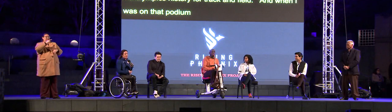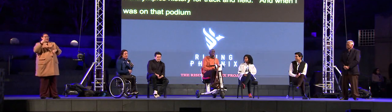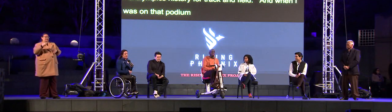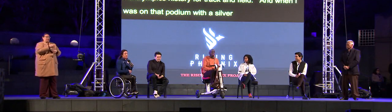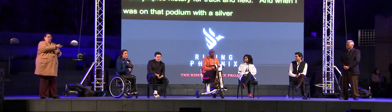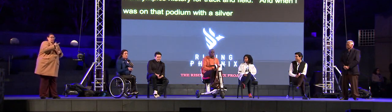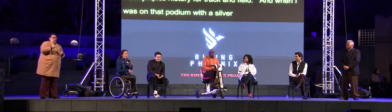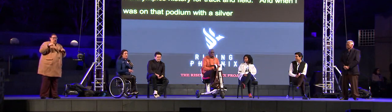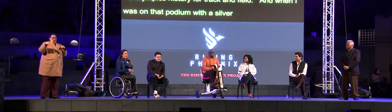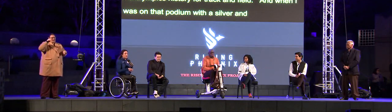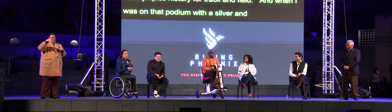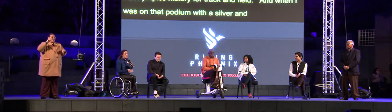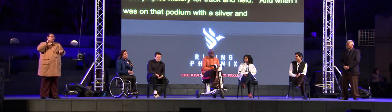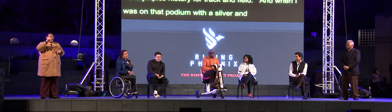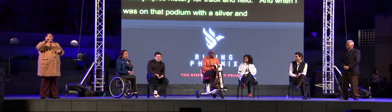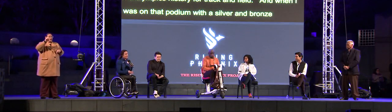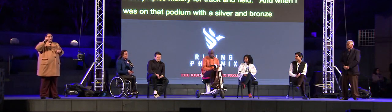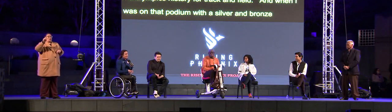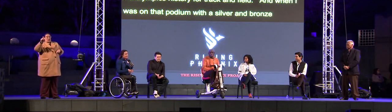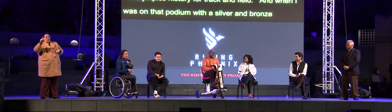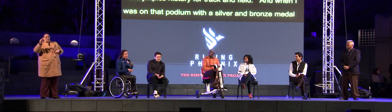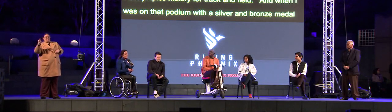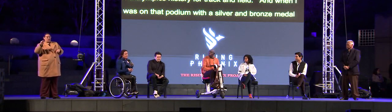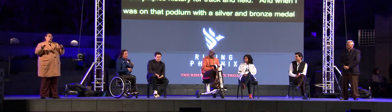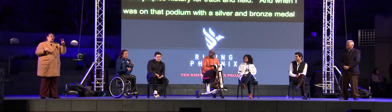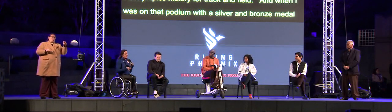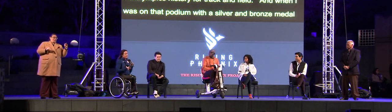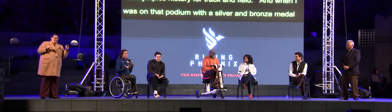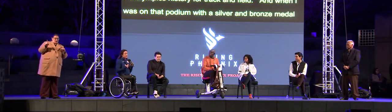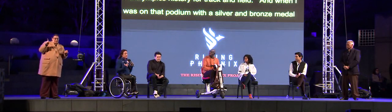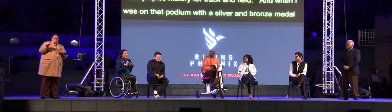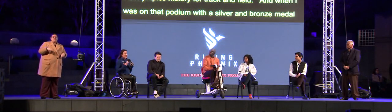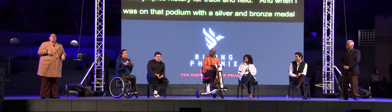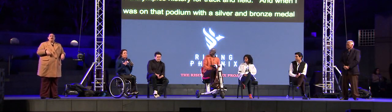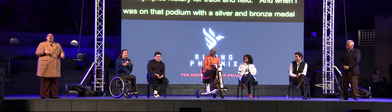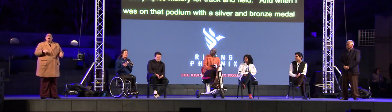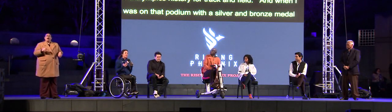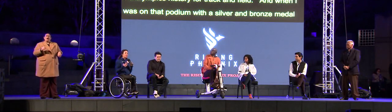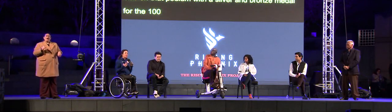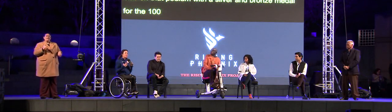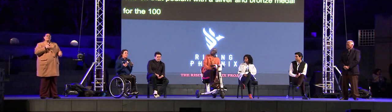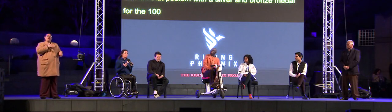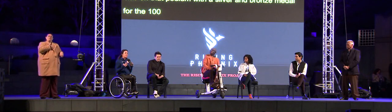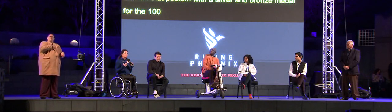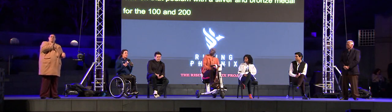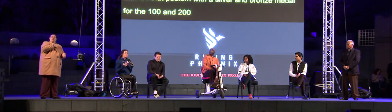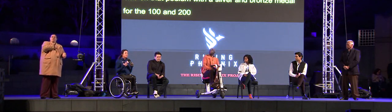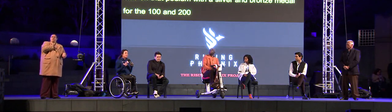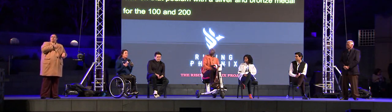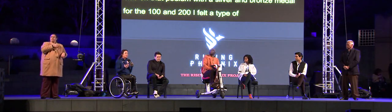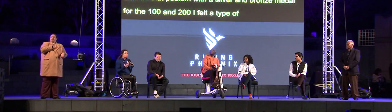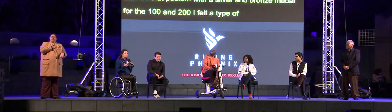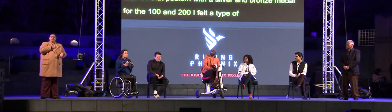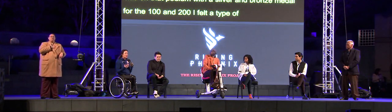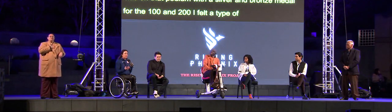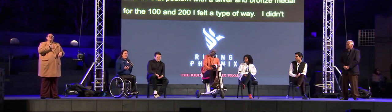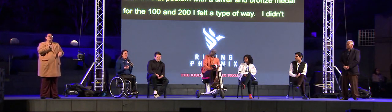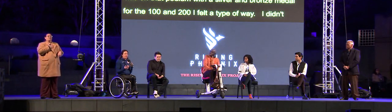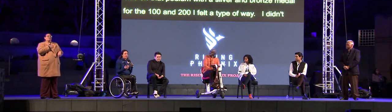around my neck, for the 100 and 200, I felt a type of way. I didn't feel celebrated.